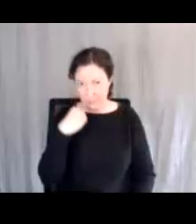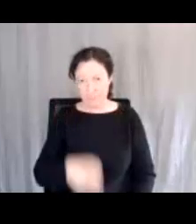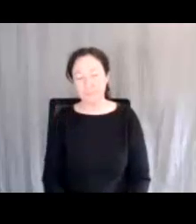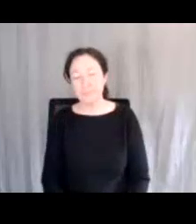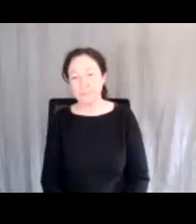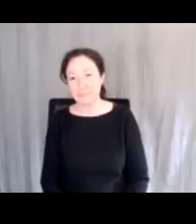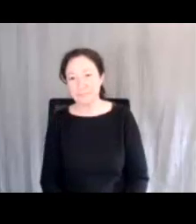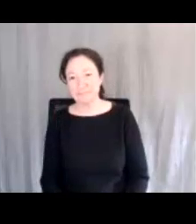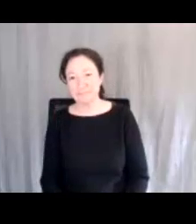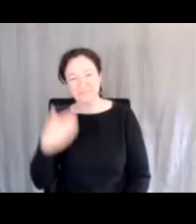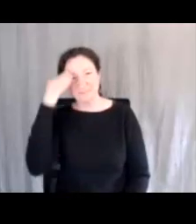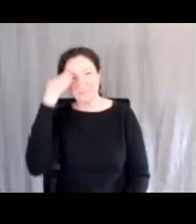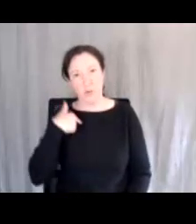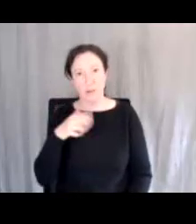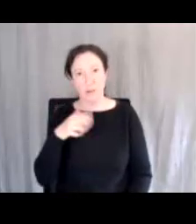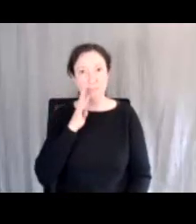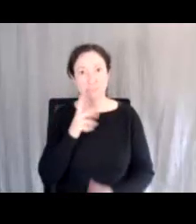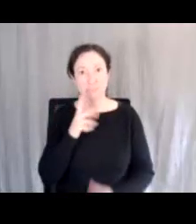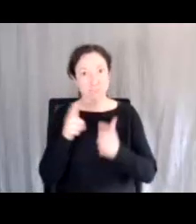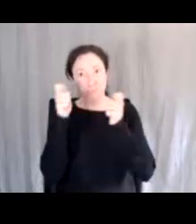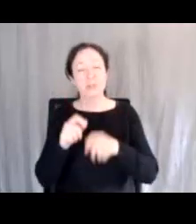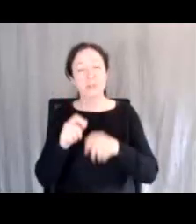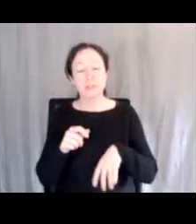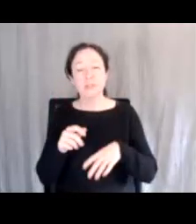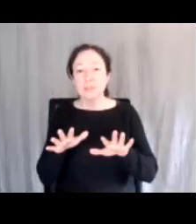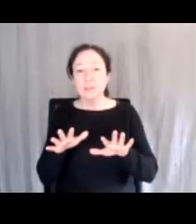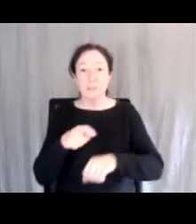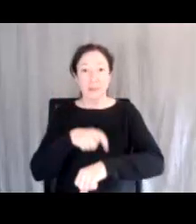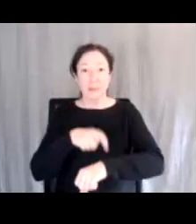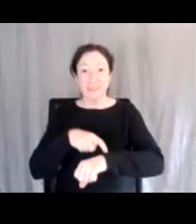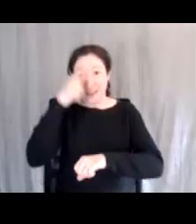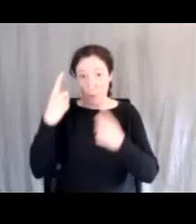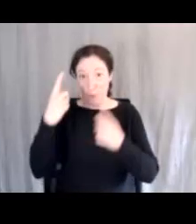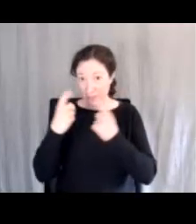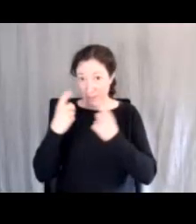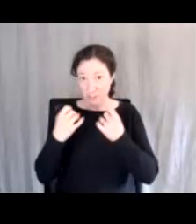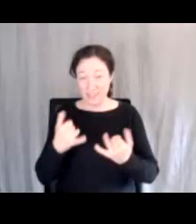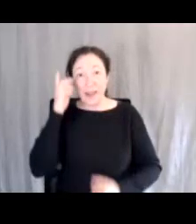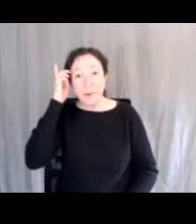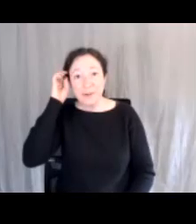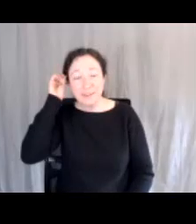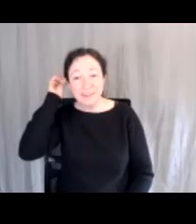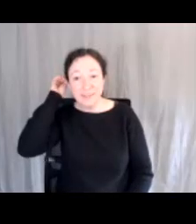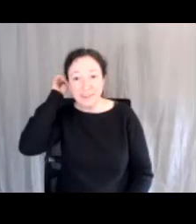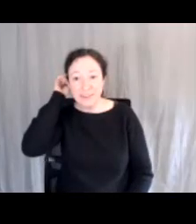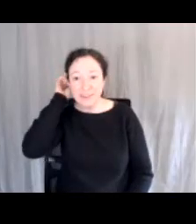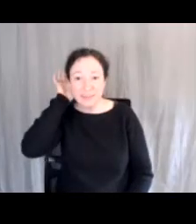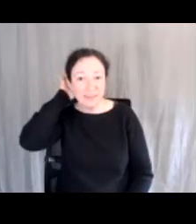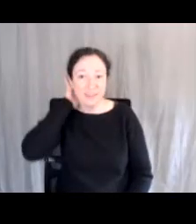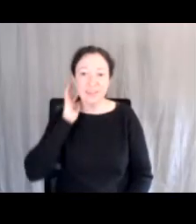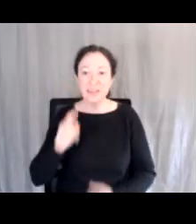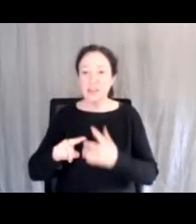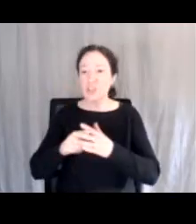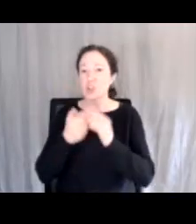I we've got time for questions. Yay. We got time for questions. Okay. Okay. I think I'm gonna start with the most general questions